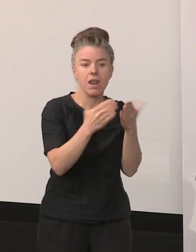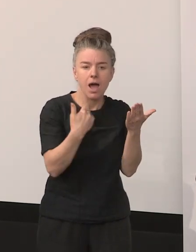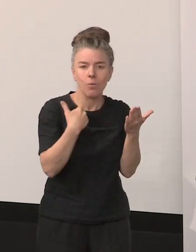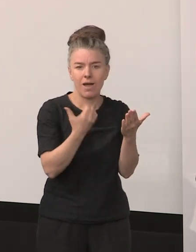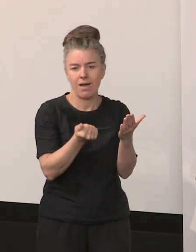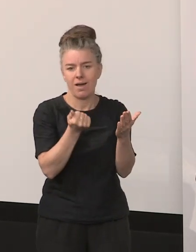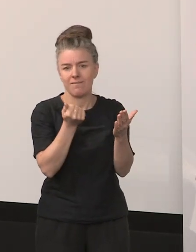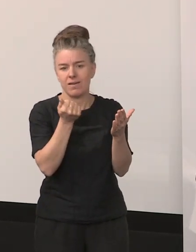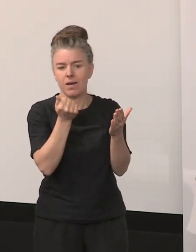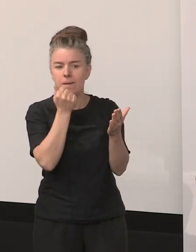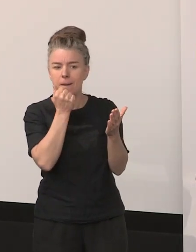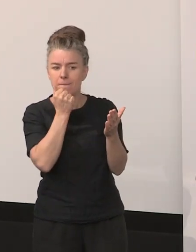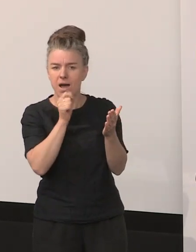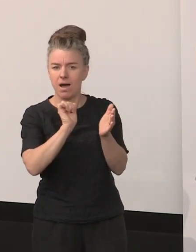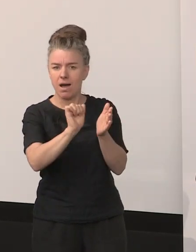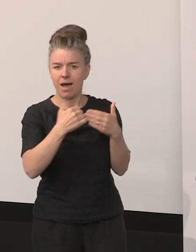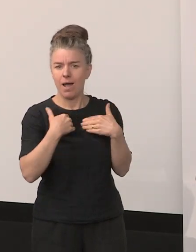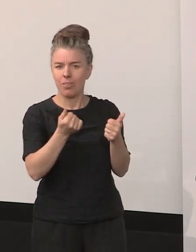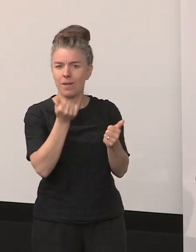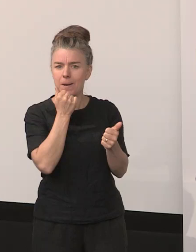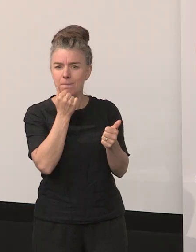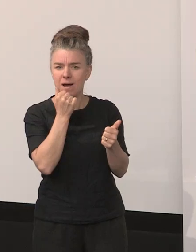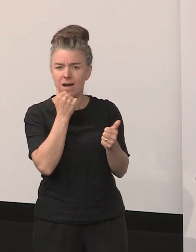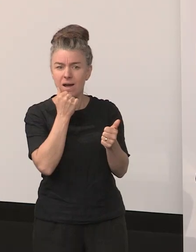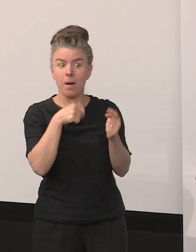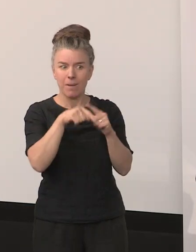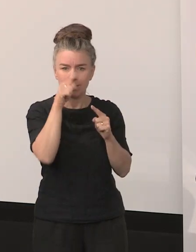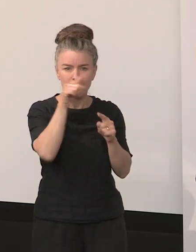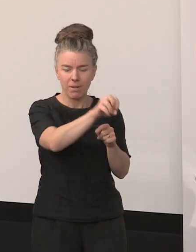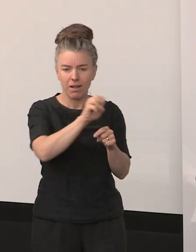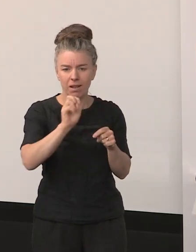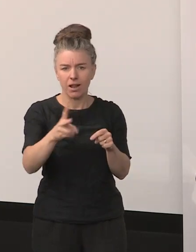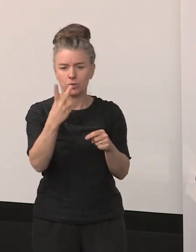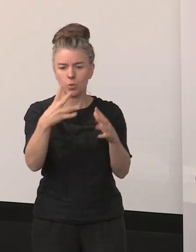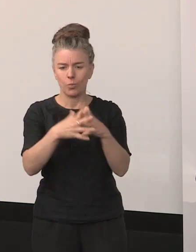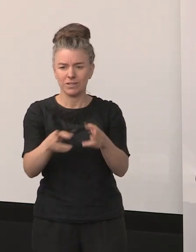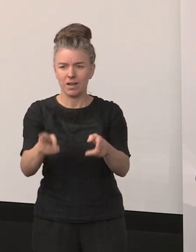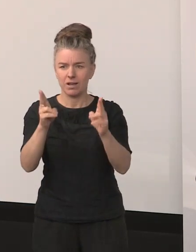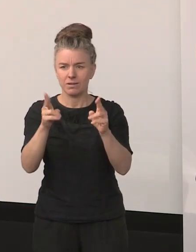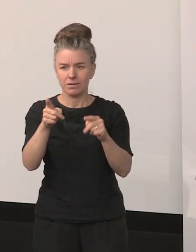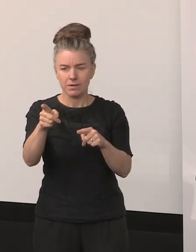were relying on contact information that people provided on arrival cards.